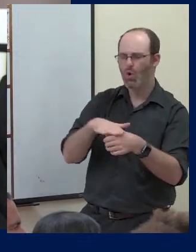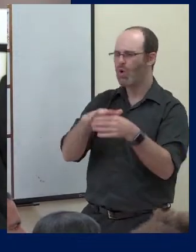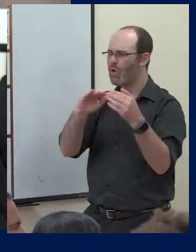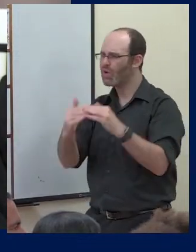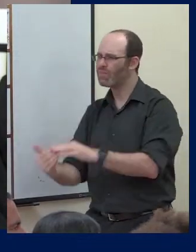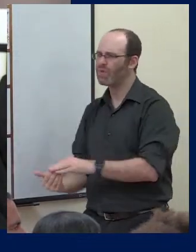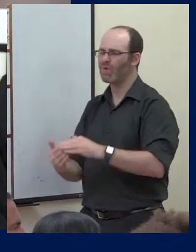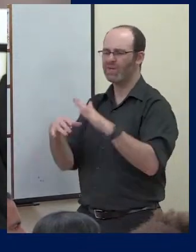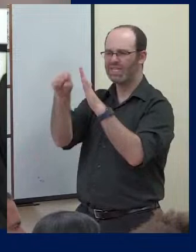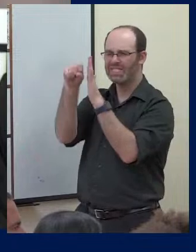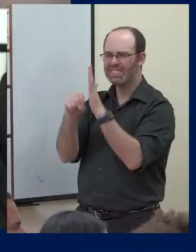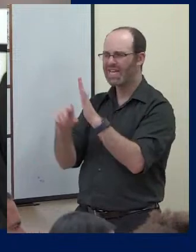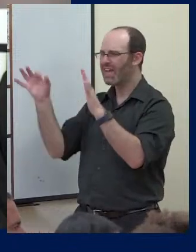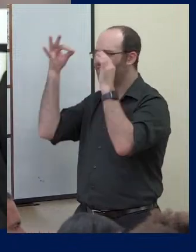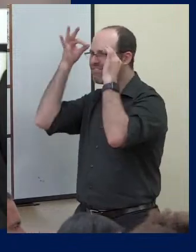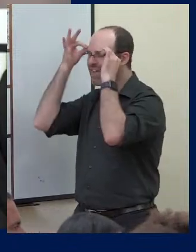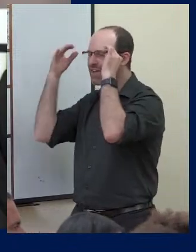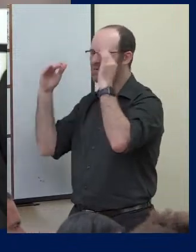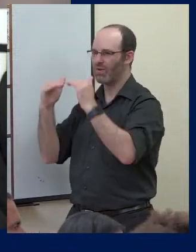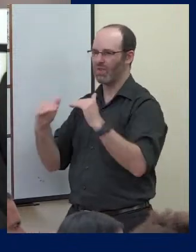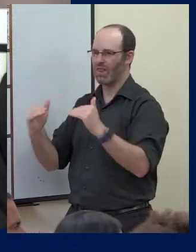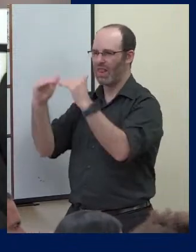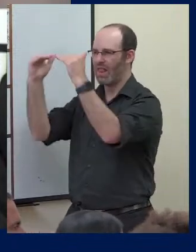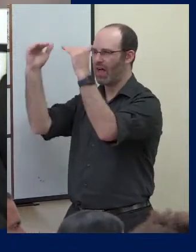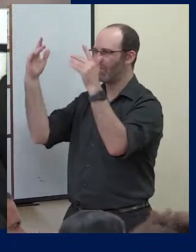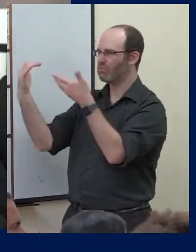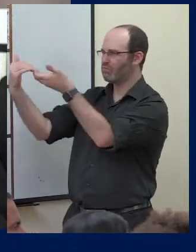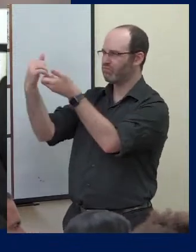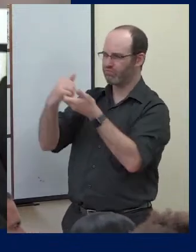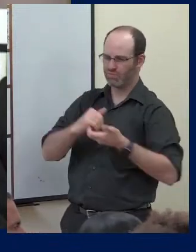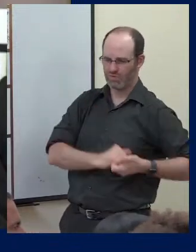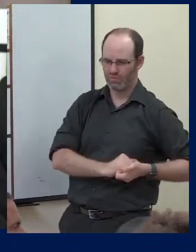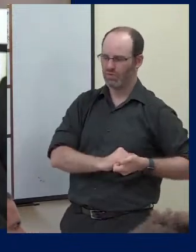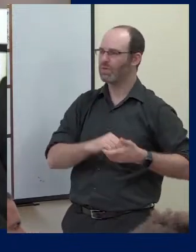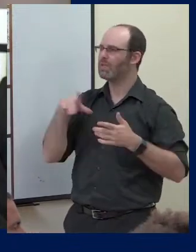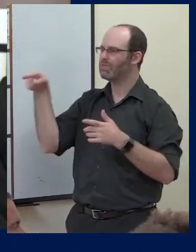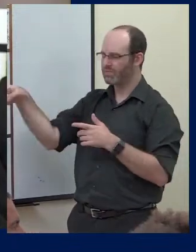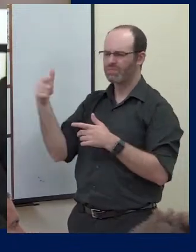to level is where we are focus next and really excited about the important work for you to